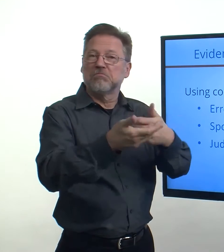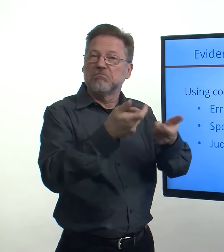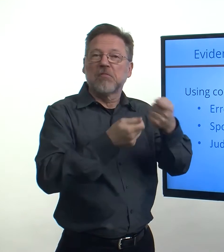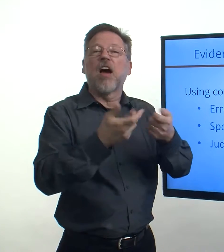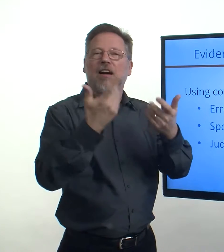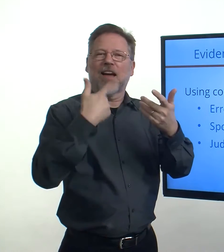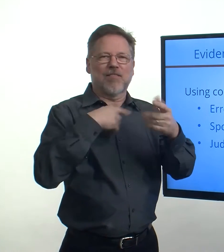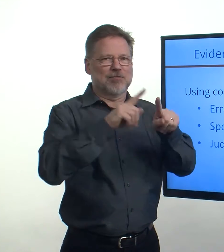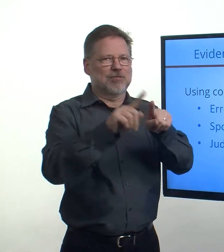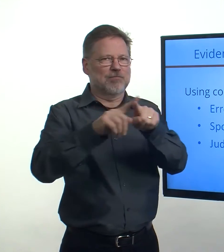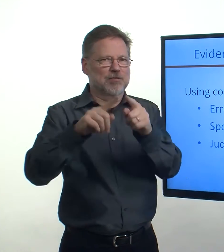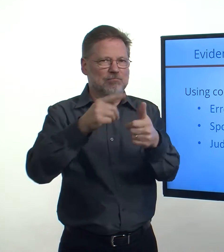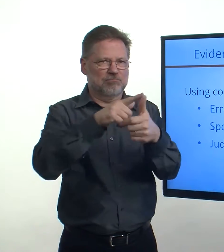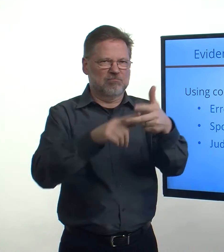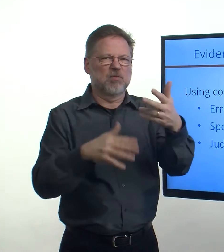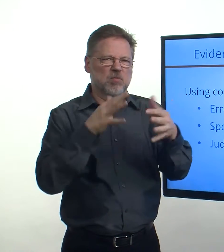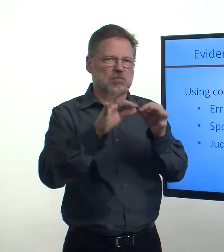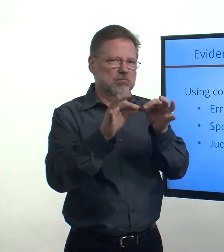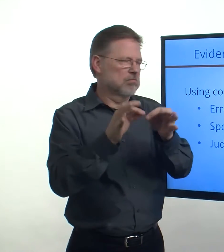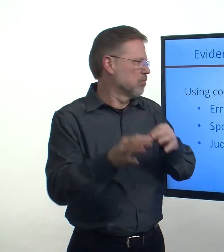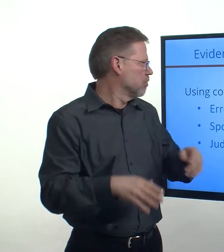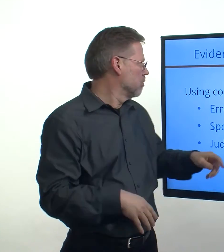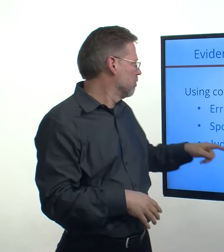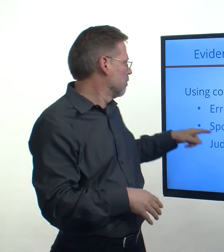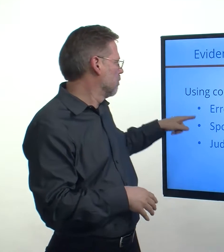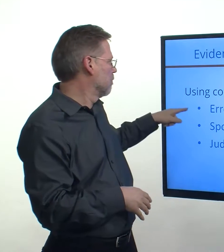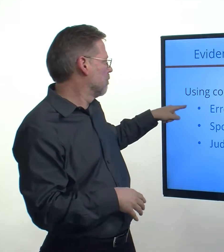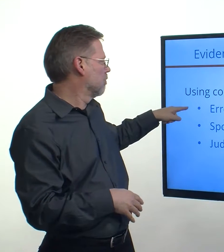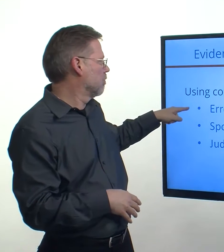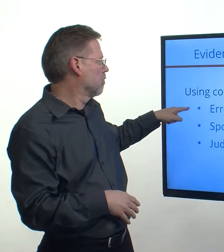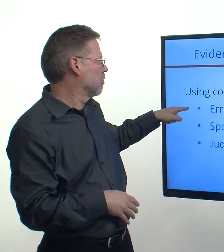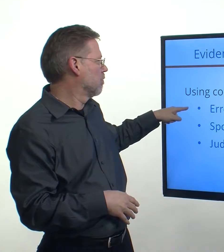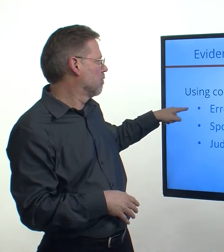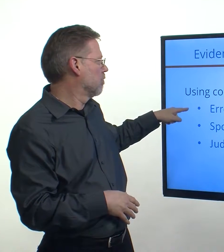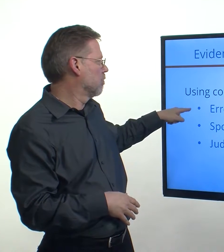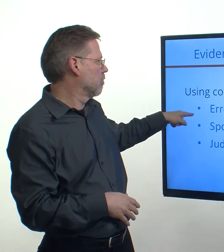elicitation among others, which I’ll go over.